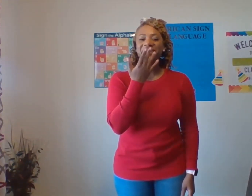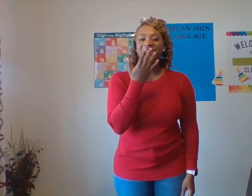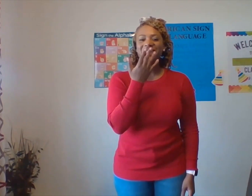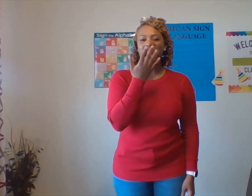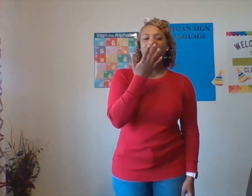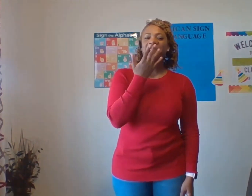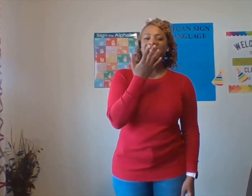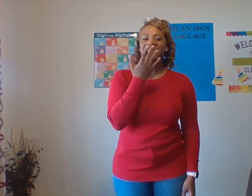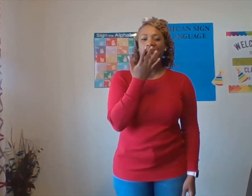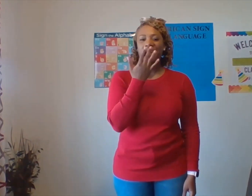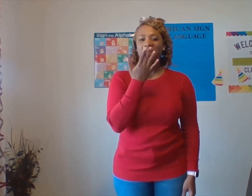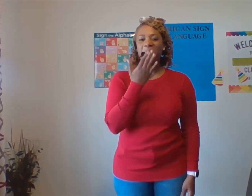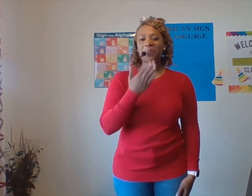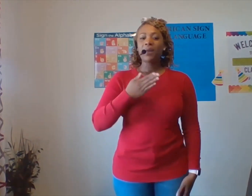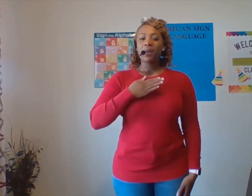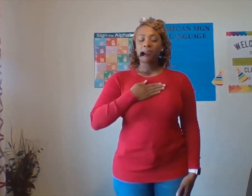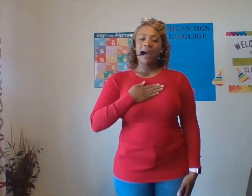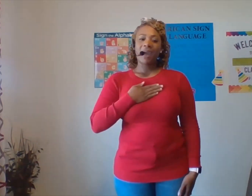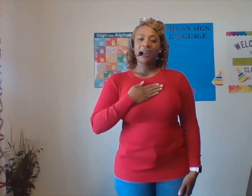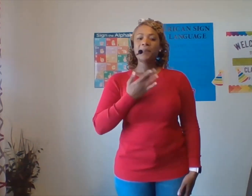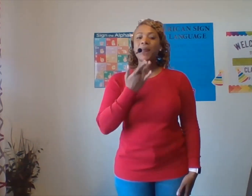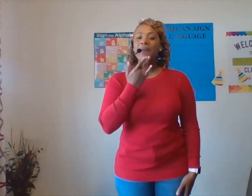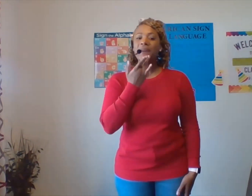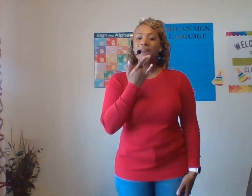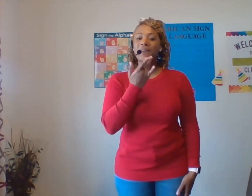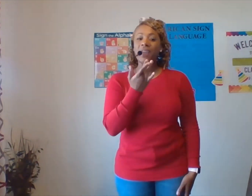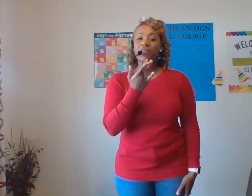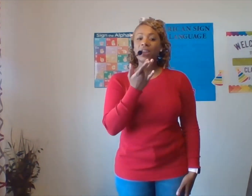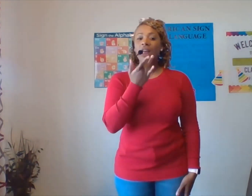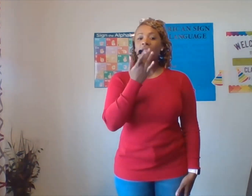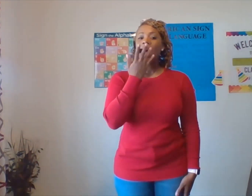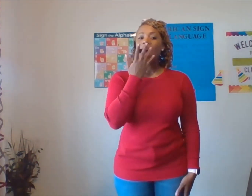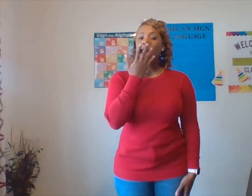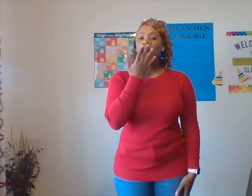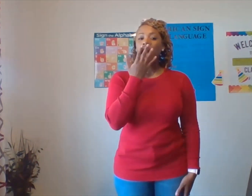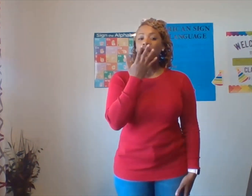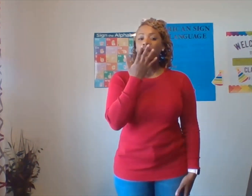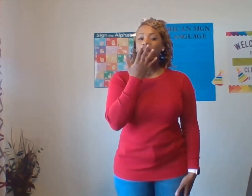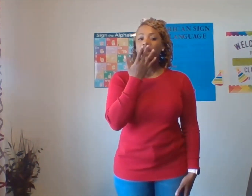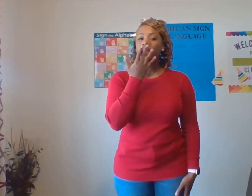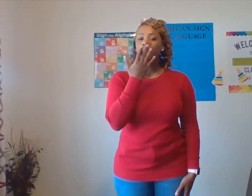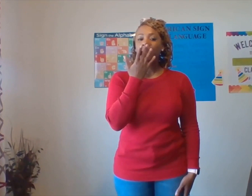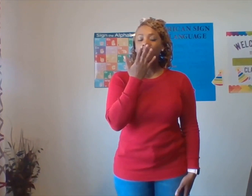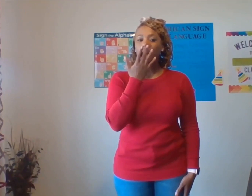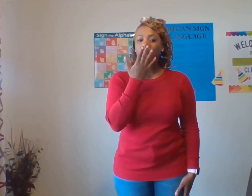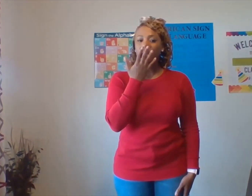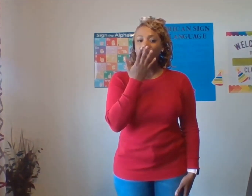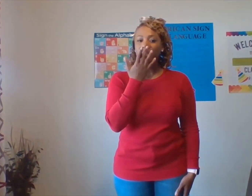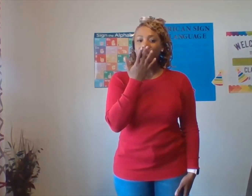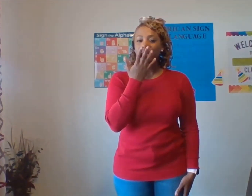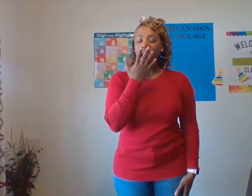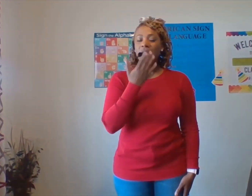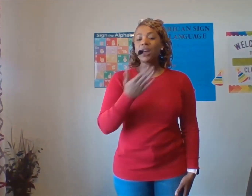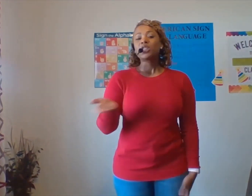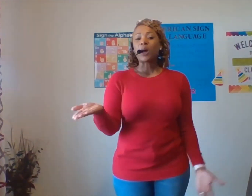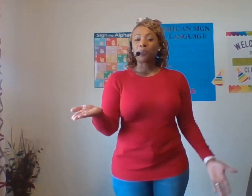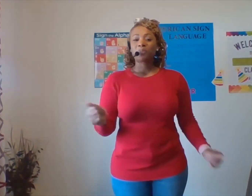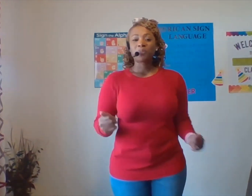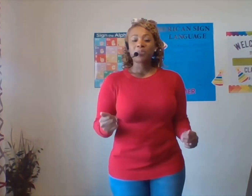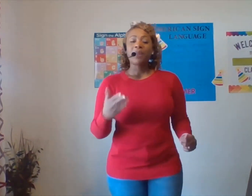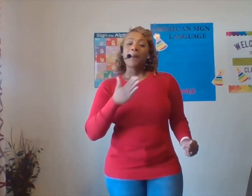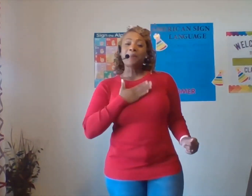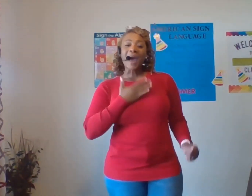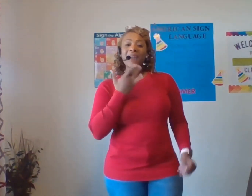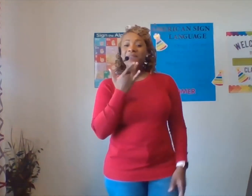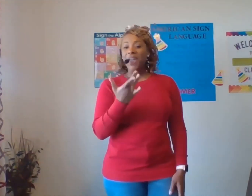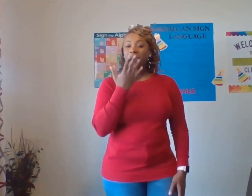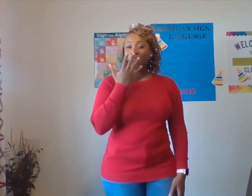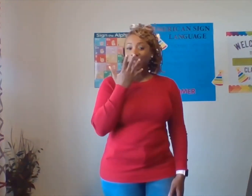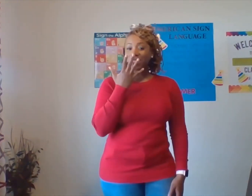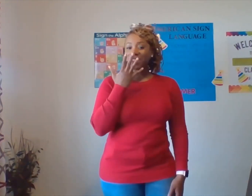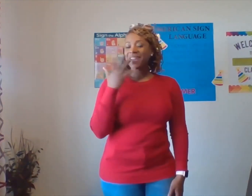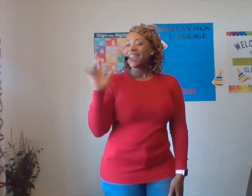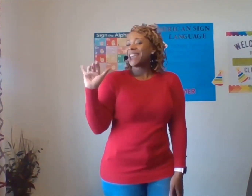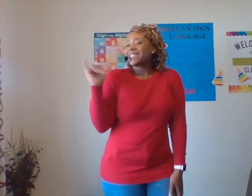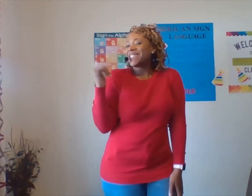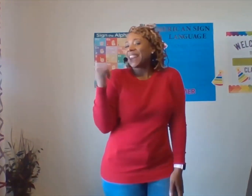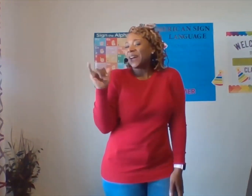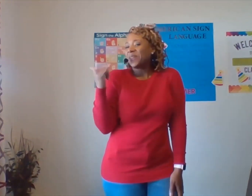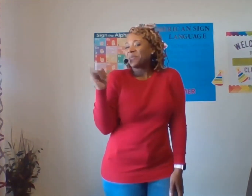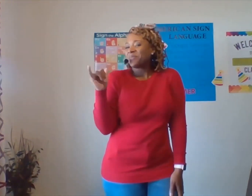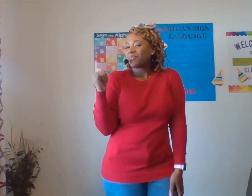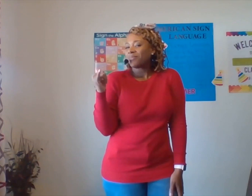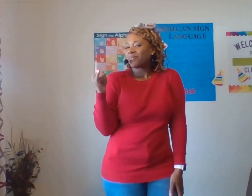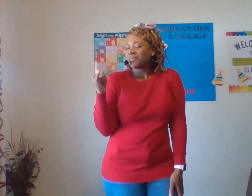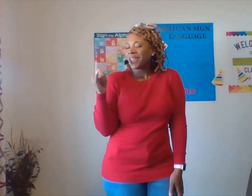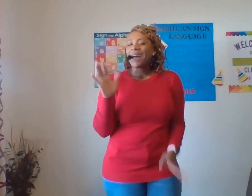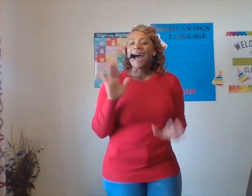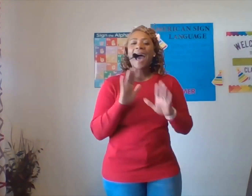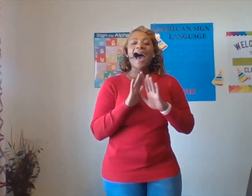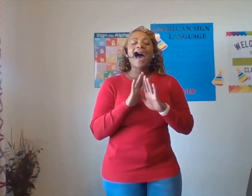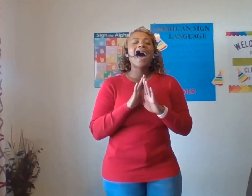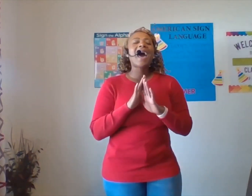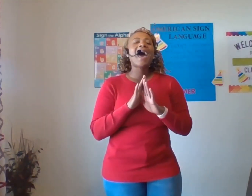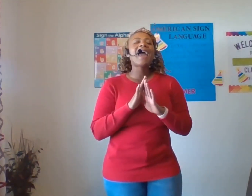it's our fun side my favorite color color so my favorite color is yellow I